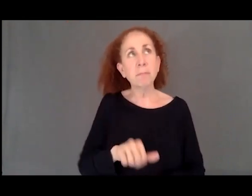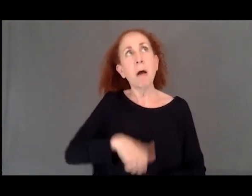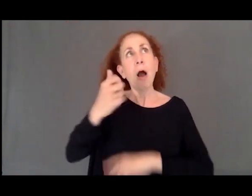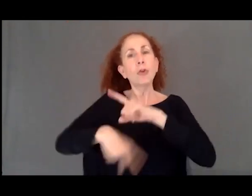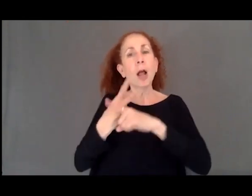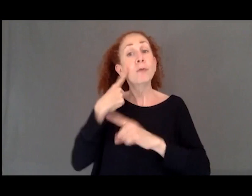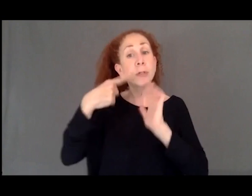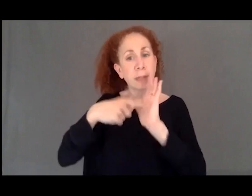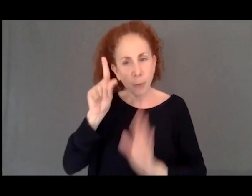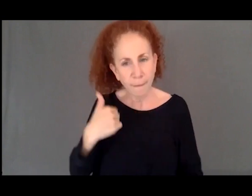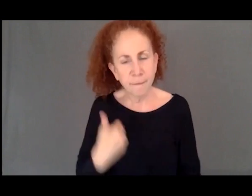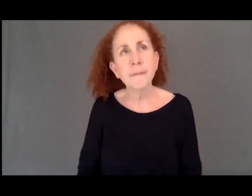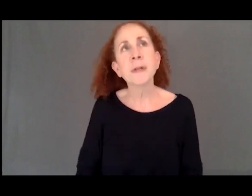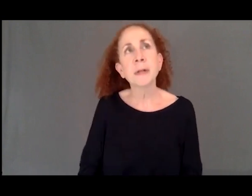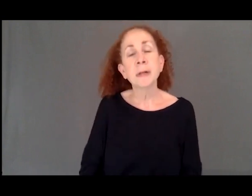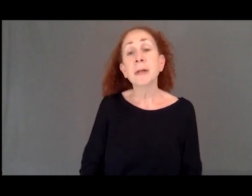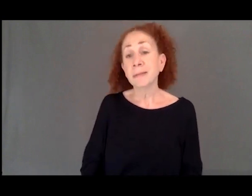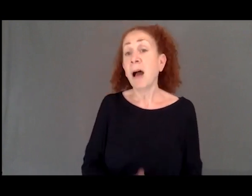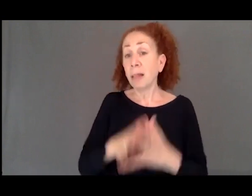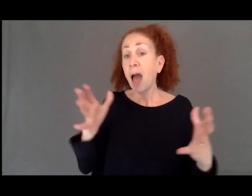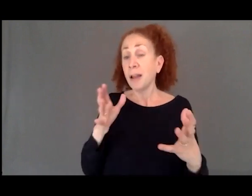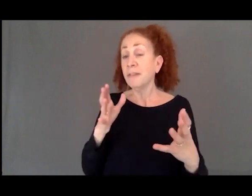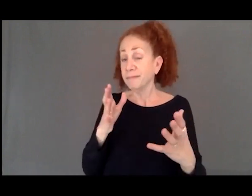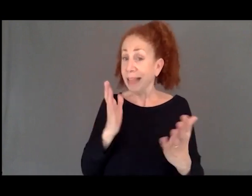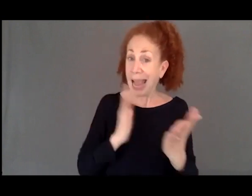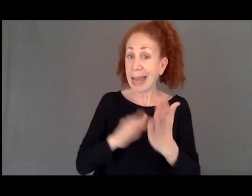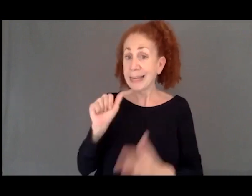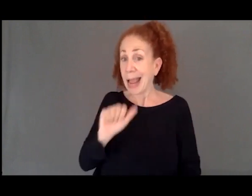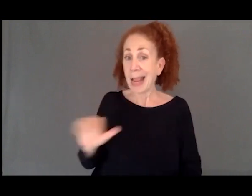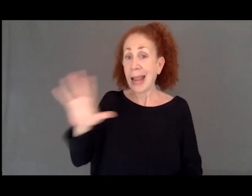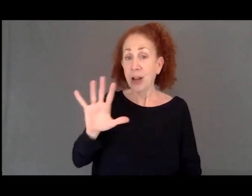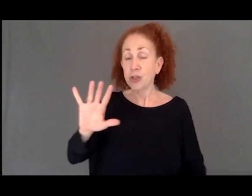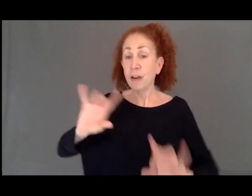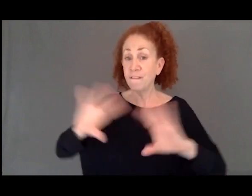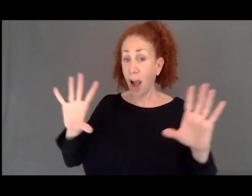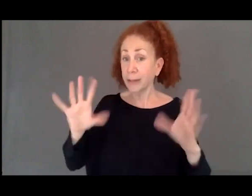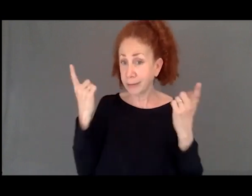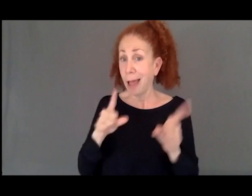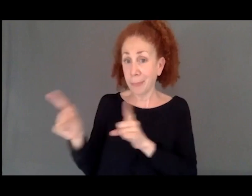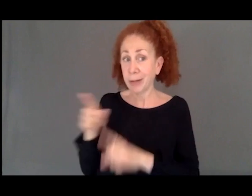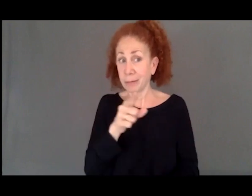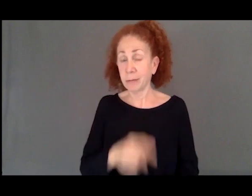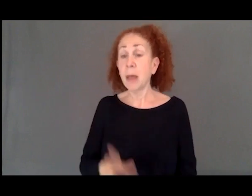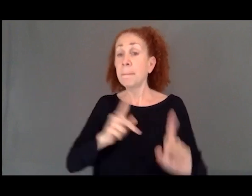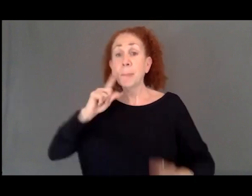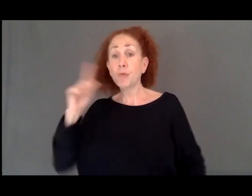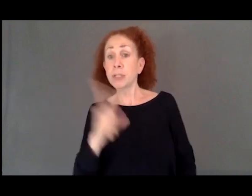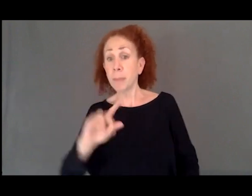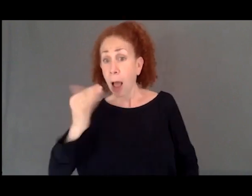For example, right now, there's a lot of anti-Asian violence that's taking place. And a lot of the response to this anti-Asian violence